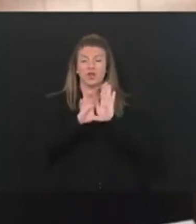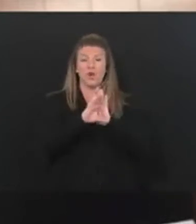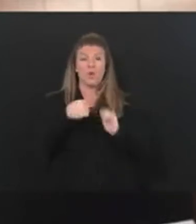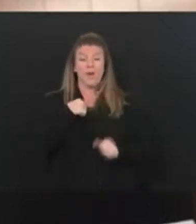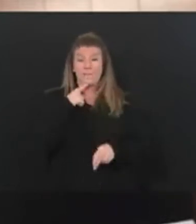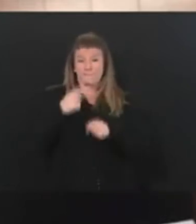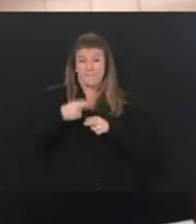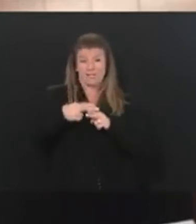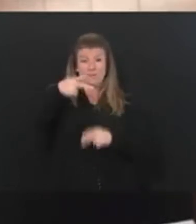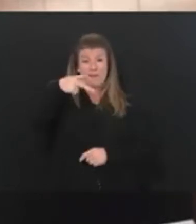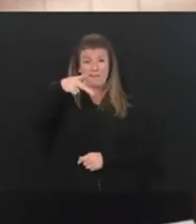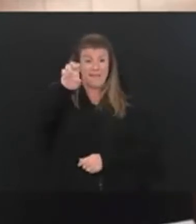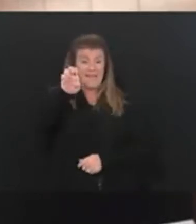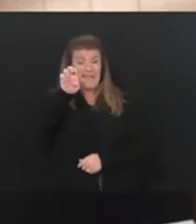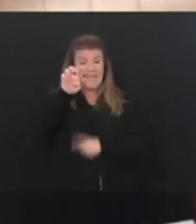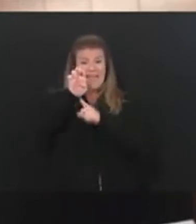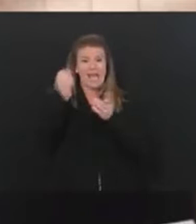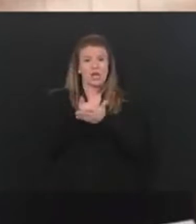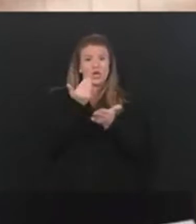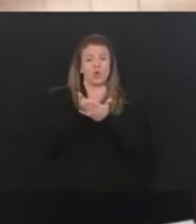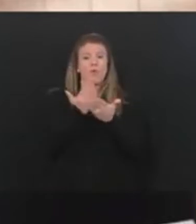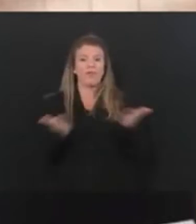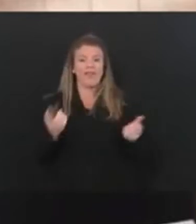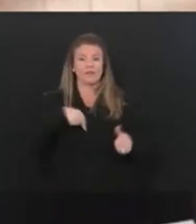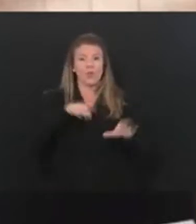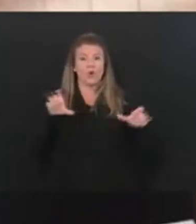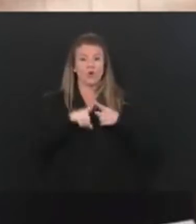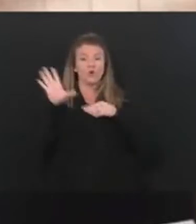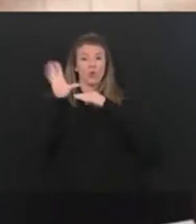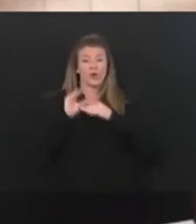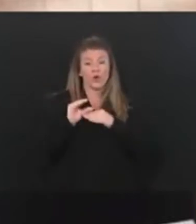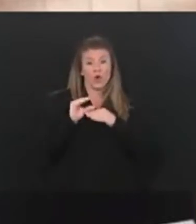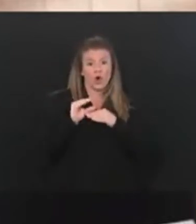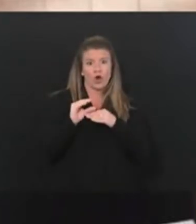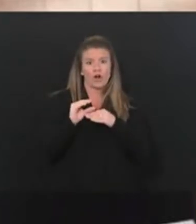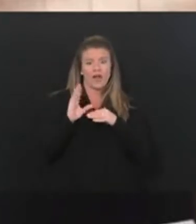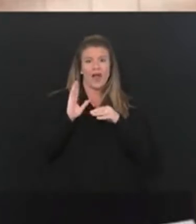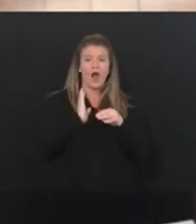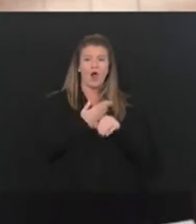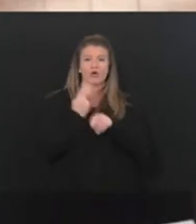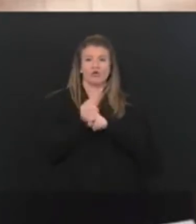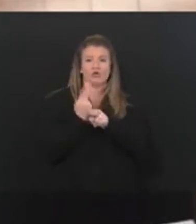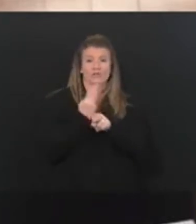THREATS. I WANT TO SHOW A COUPLE OF PICTURES. WHEN WE TALK ABOUT PPE AND